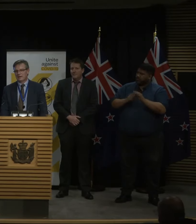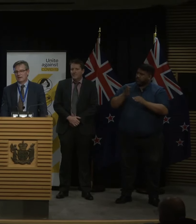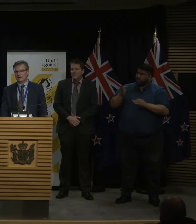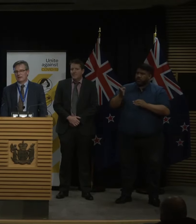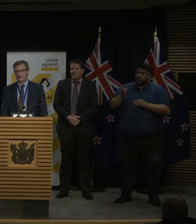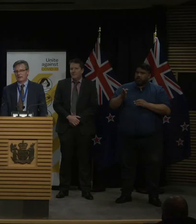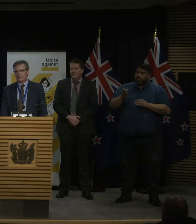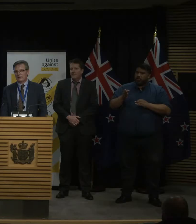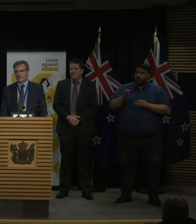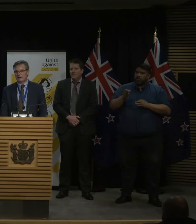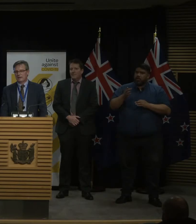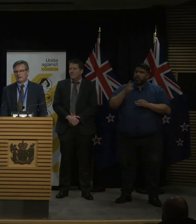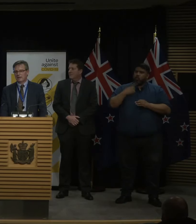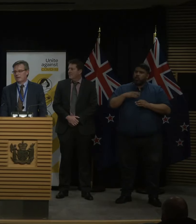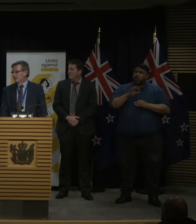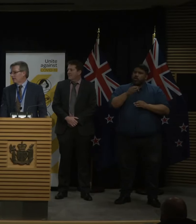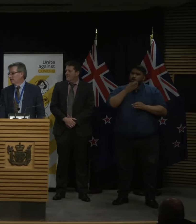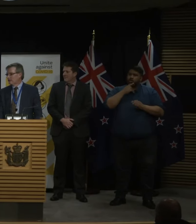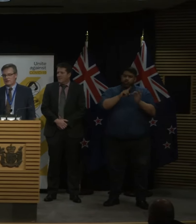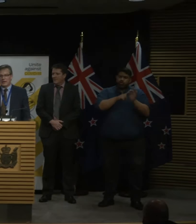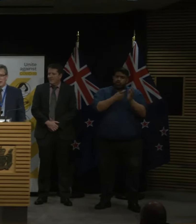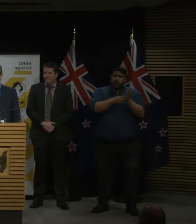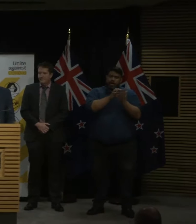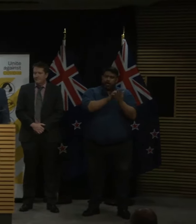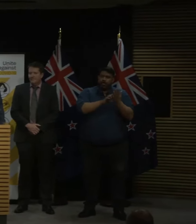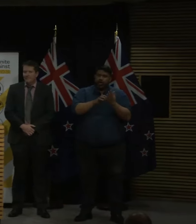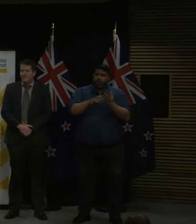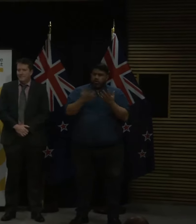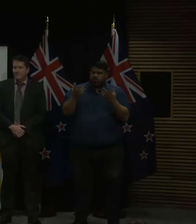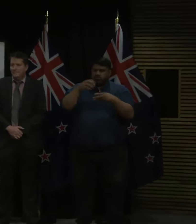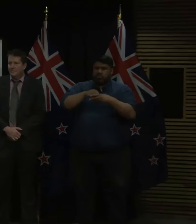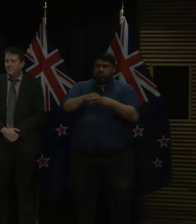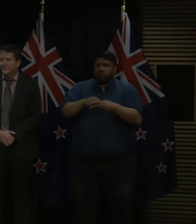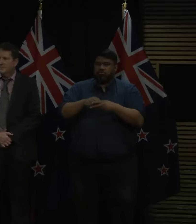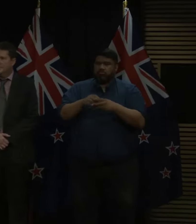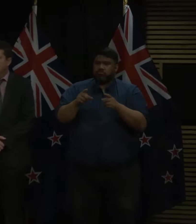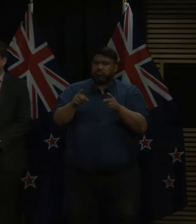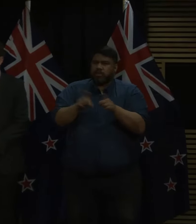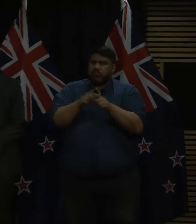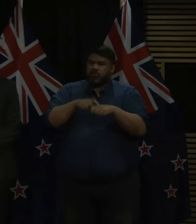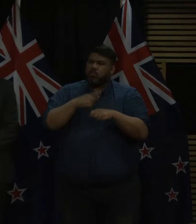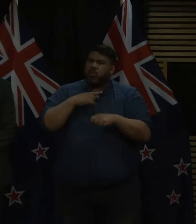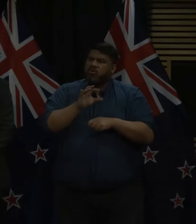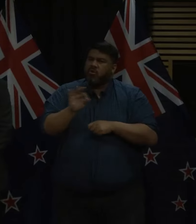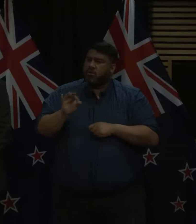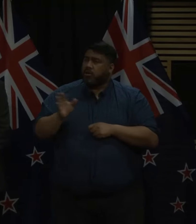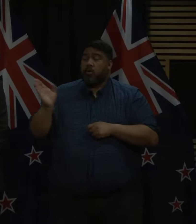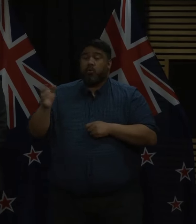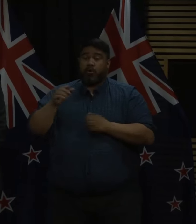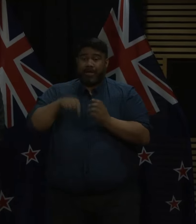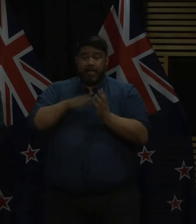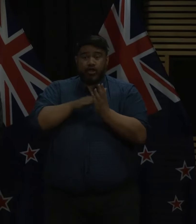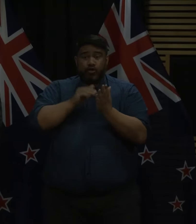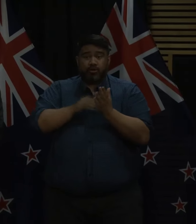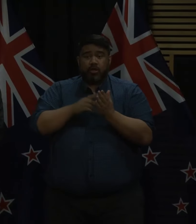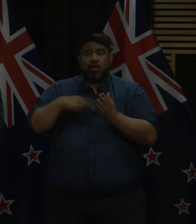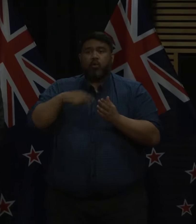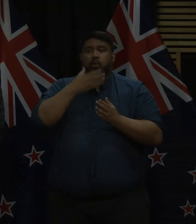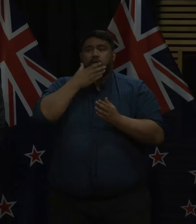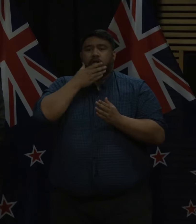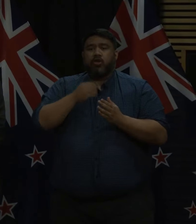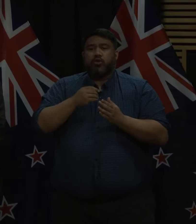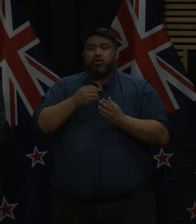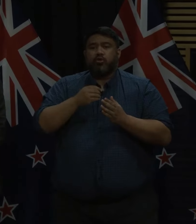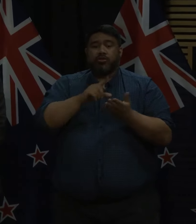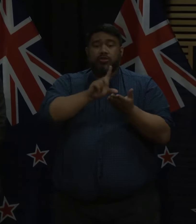the team.